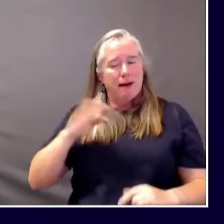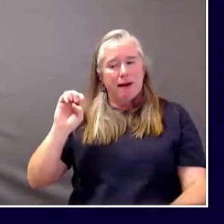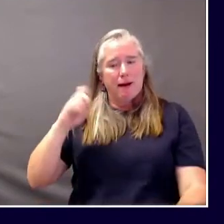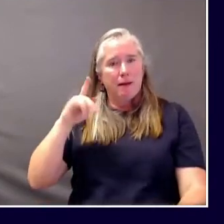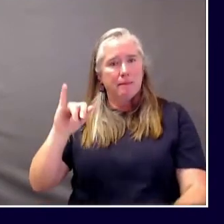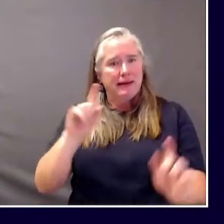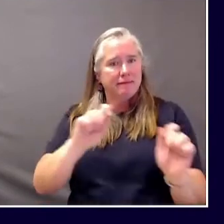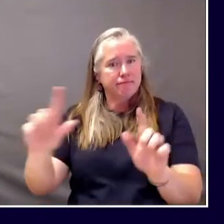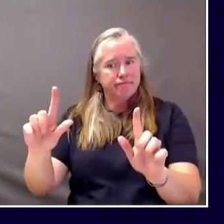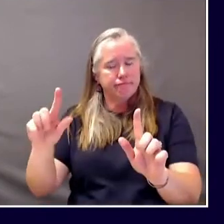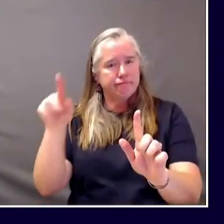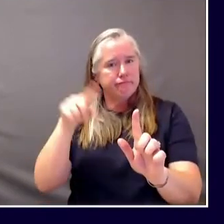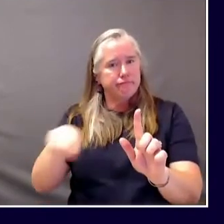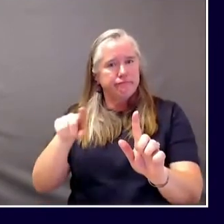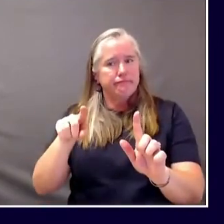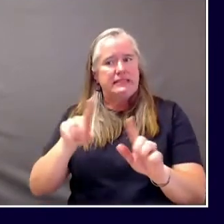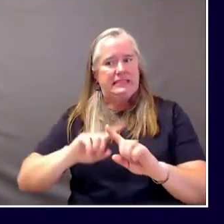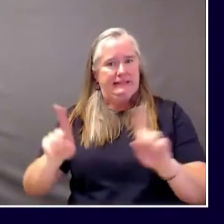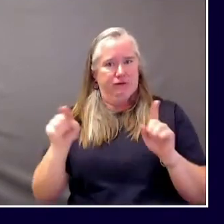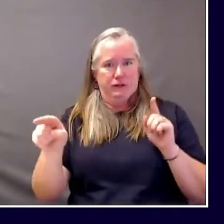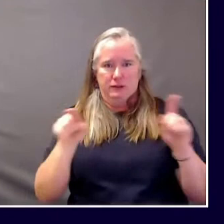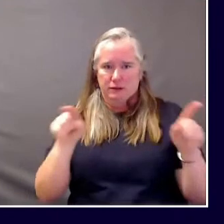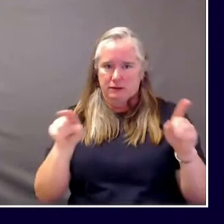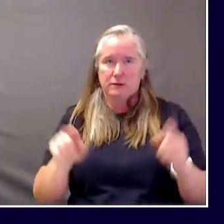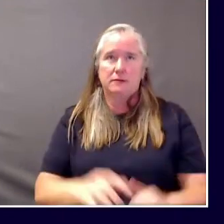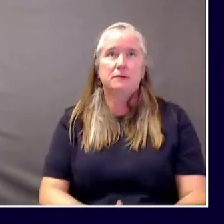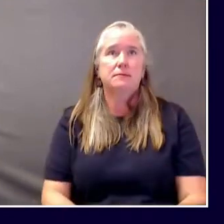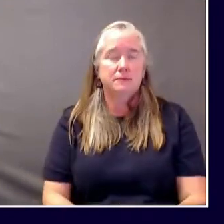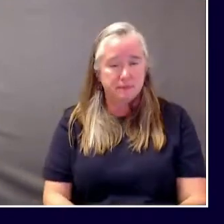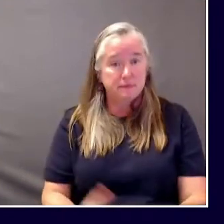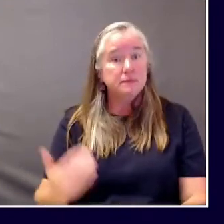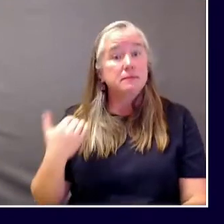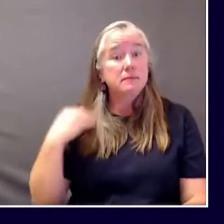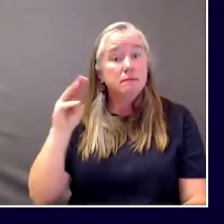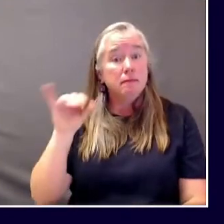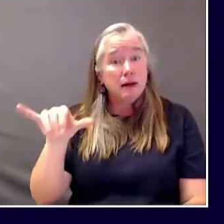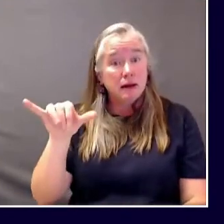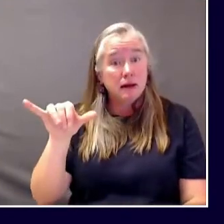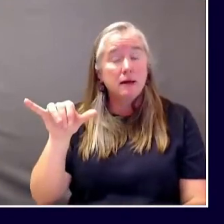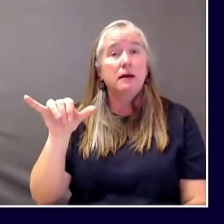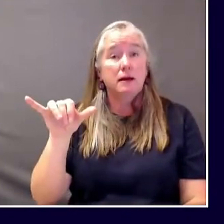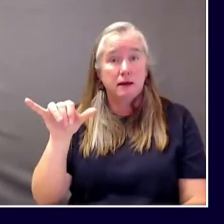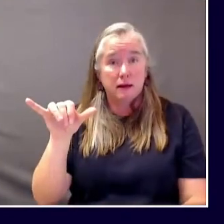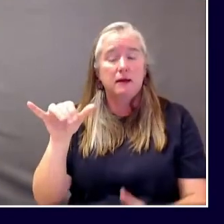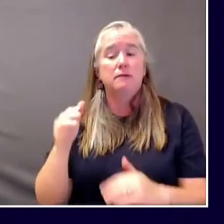they tell are different